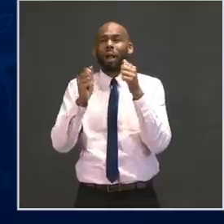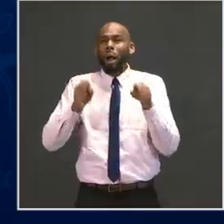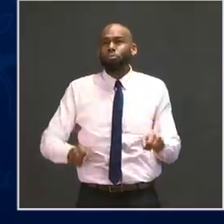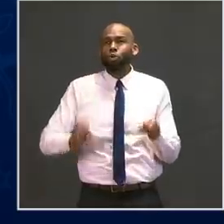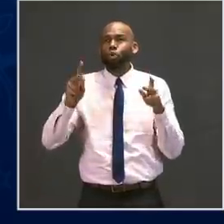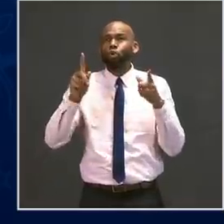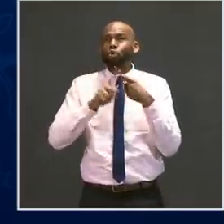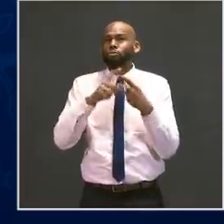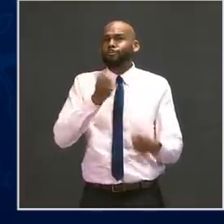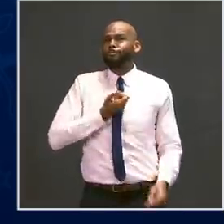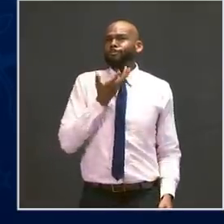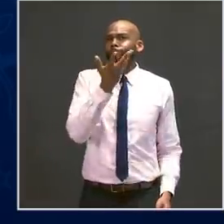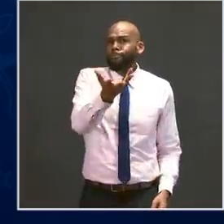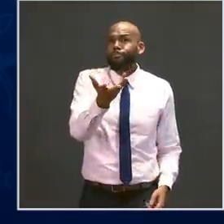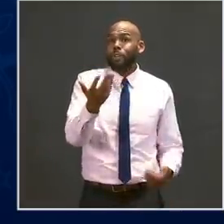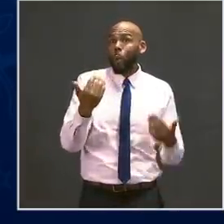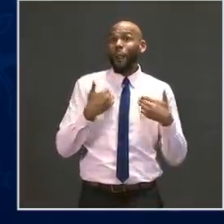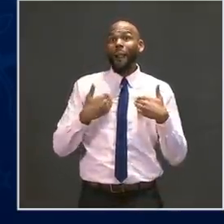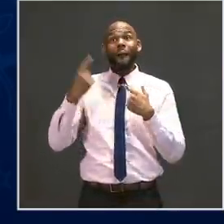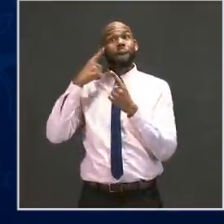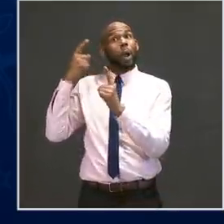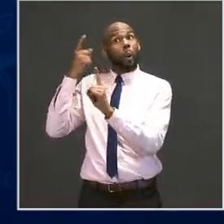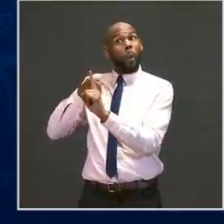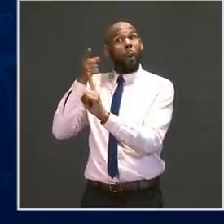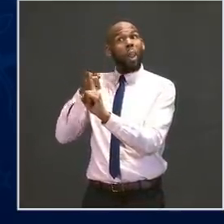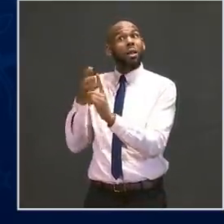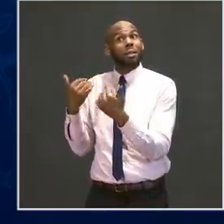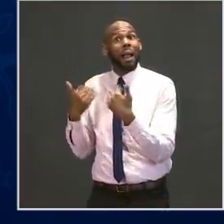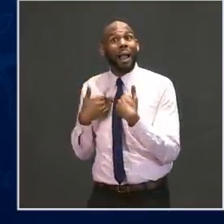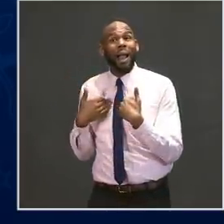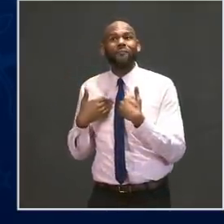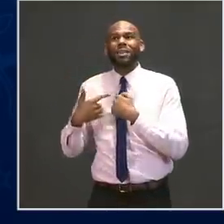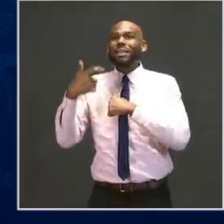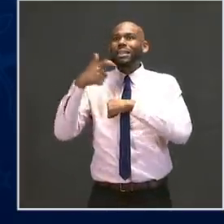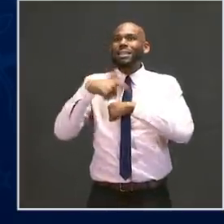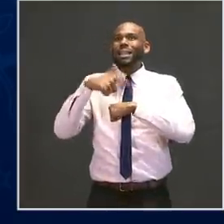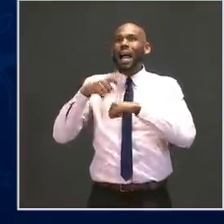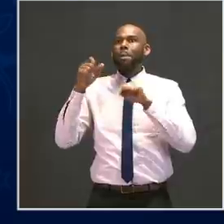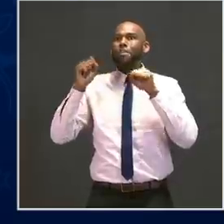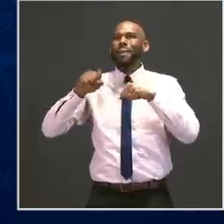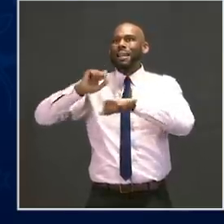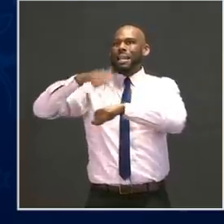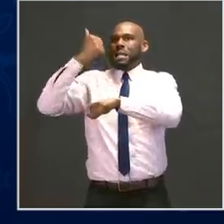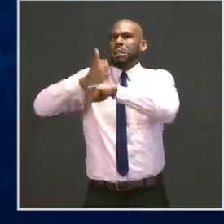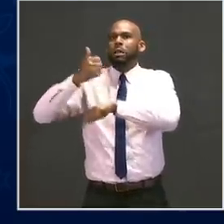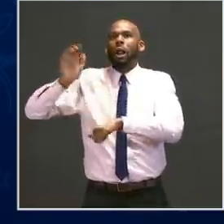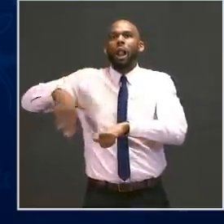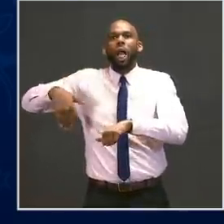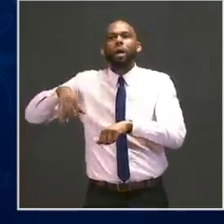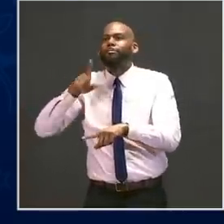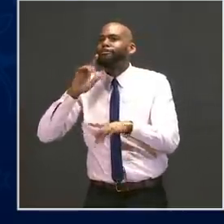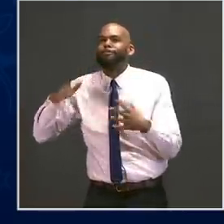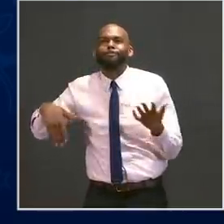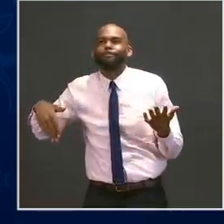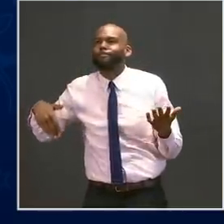that while we have goals of what we want to put in place, we have not had the time or ability to do that quite yet. I think I'm going to -- I -- I'm going to have to just move on